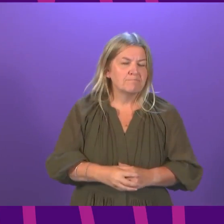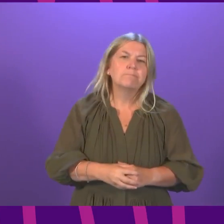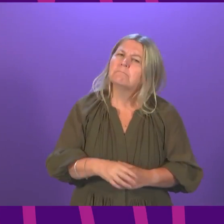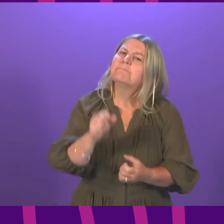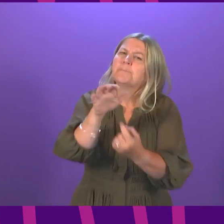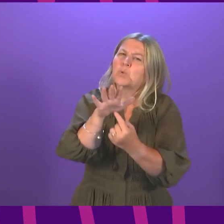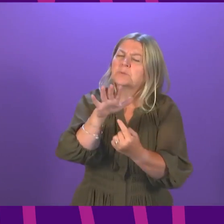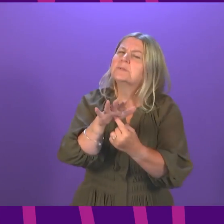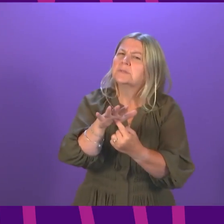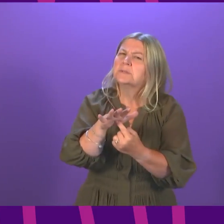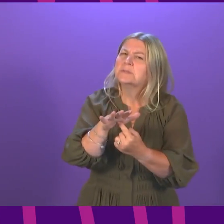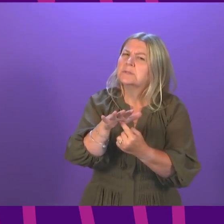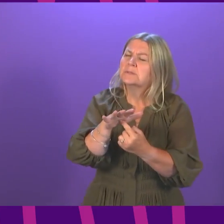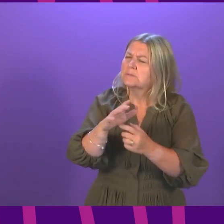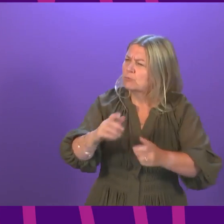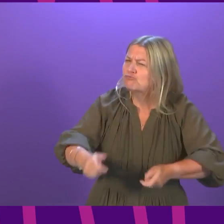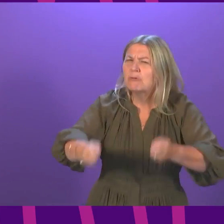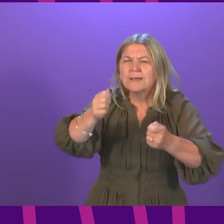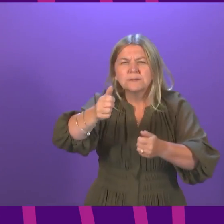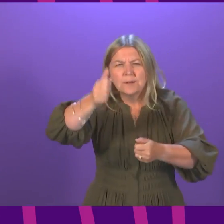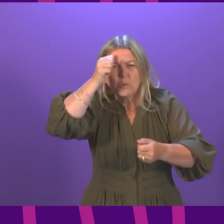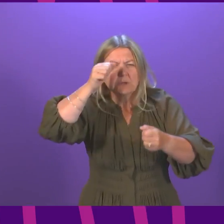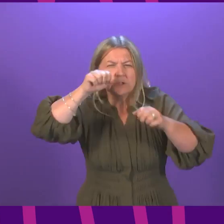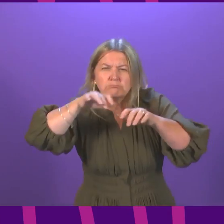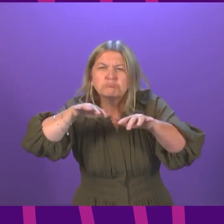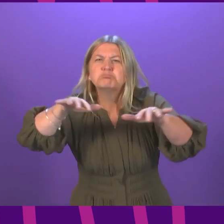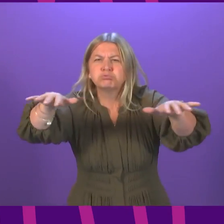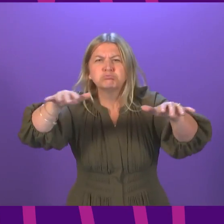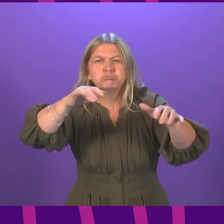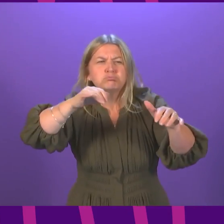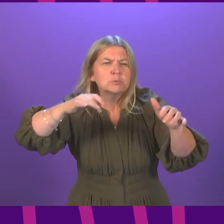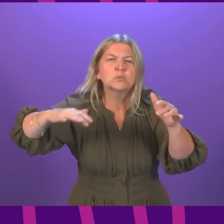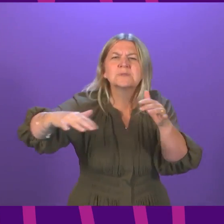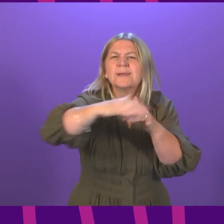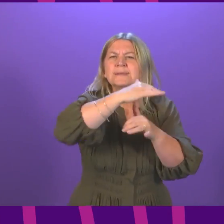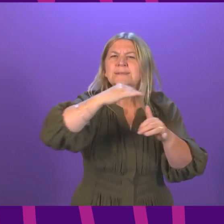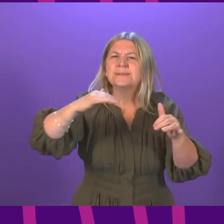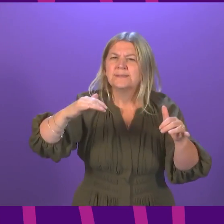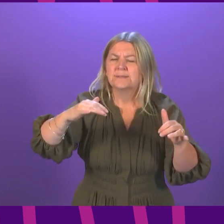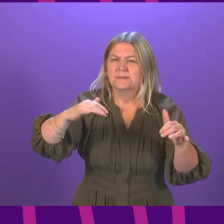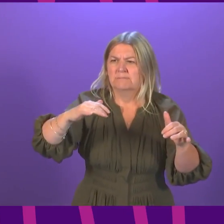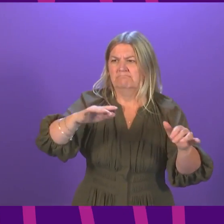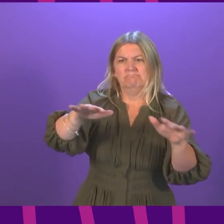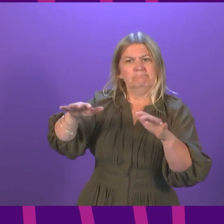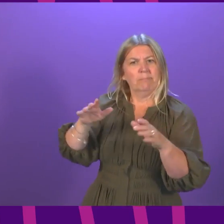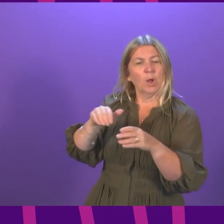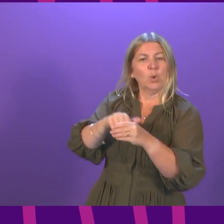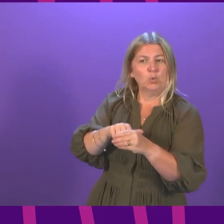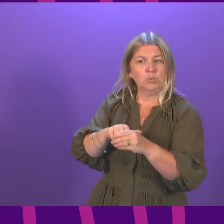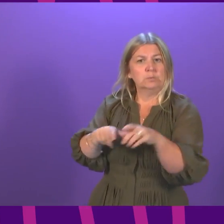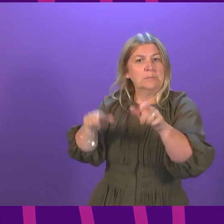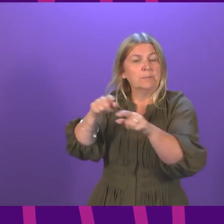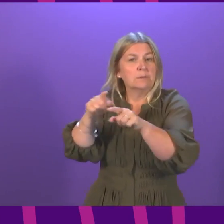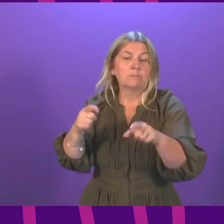important to raise awareness across society, including among those who work in the drugs